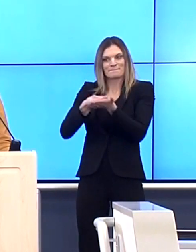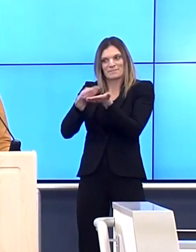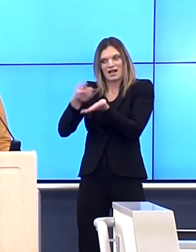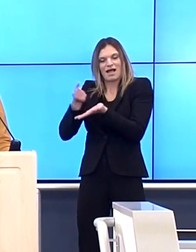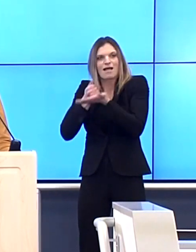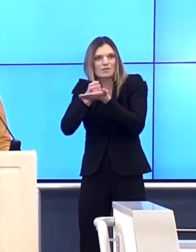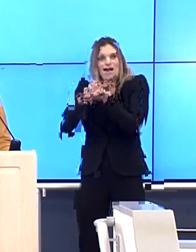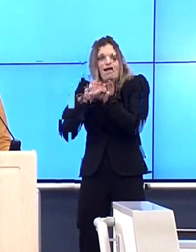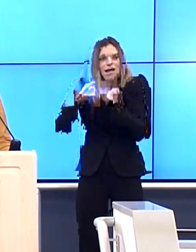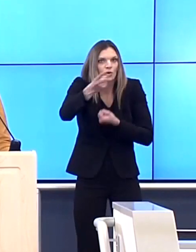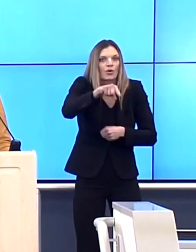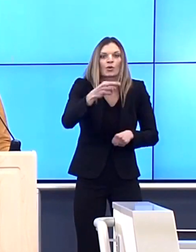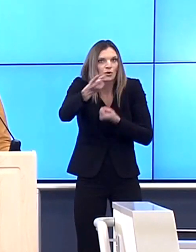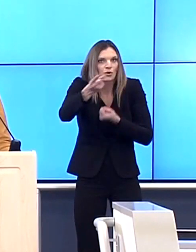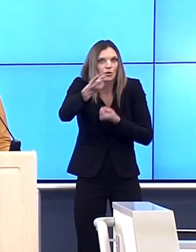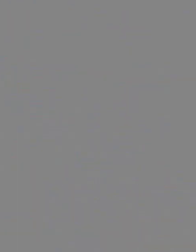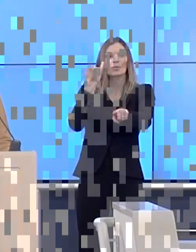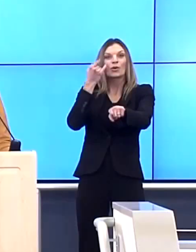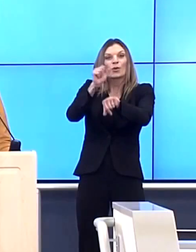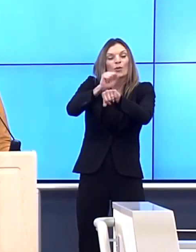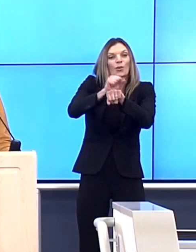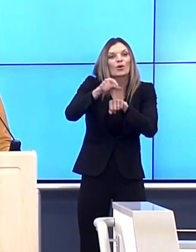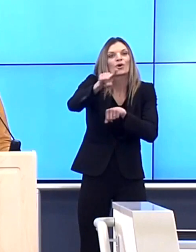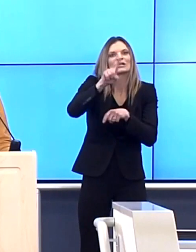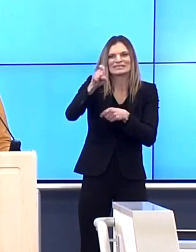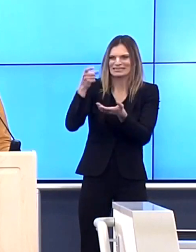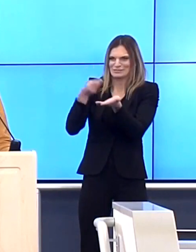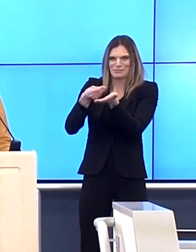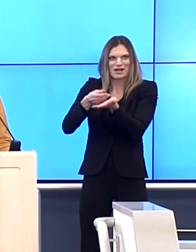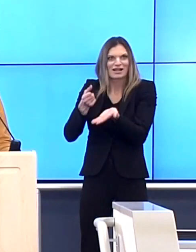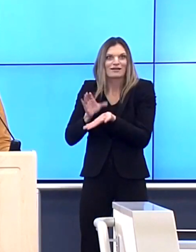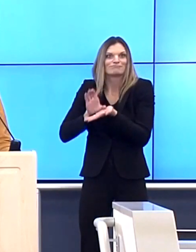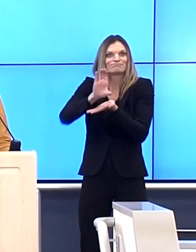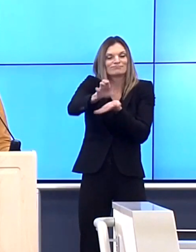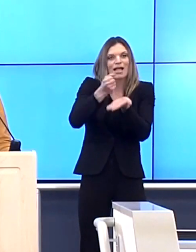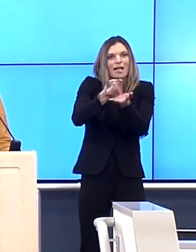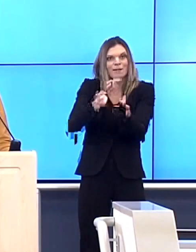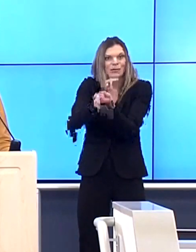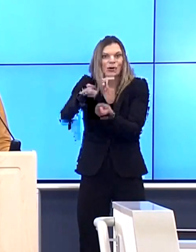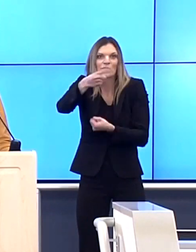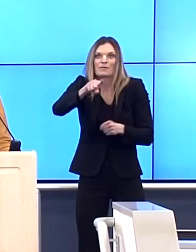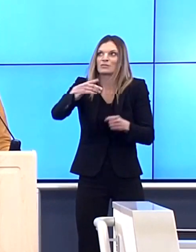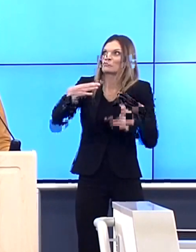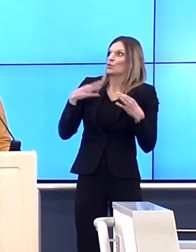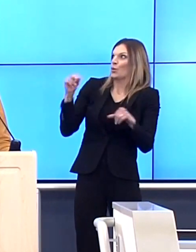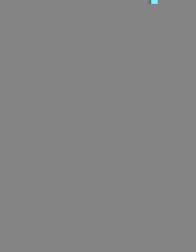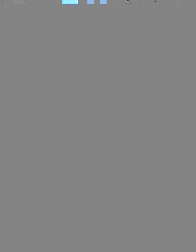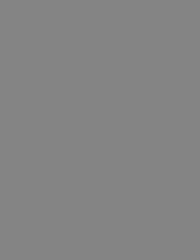WORKERS, SMALL BUSINESS OWNED RESTAURANTS, AND ALL OWNED RESTAURANTS, AND ALL RESTAURANT WORKERS. RESTAURANT WORKERS. AND RESOURCES TOE OUR K